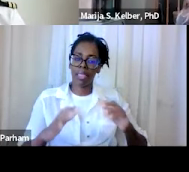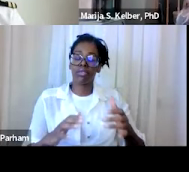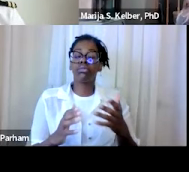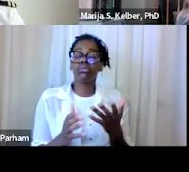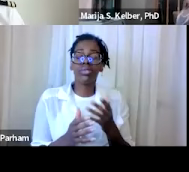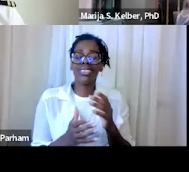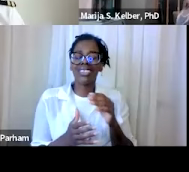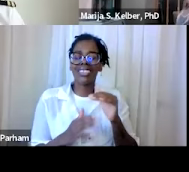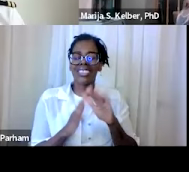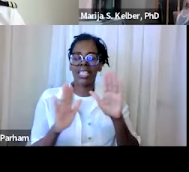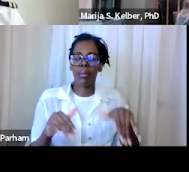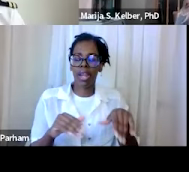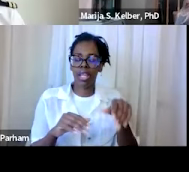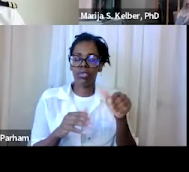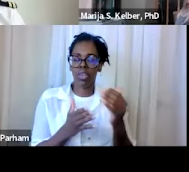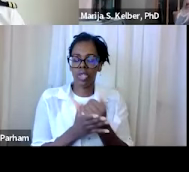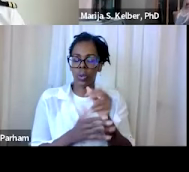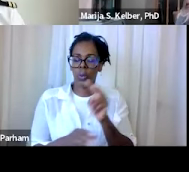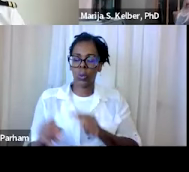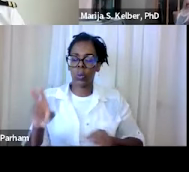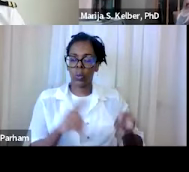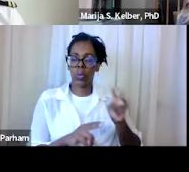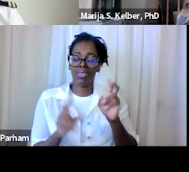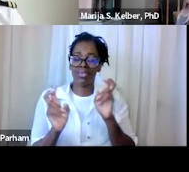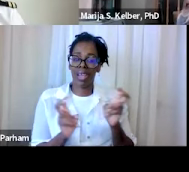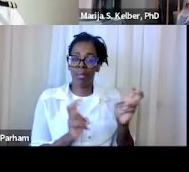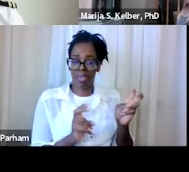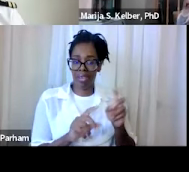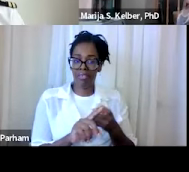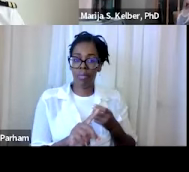that looked at this topic. It was conducted by Carter and colleagues,